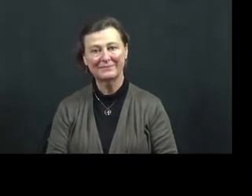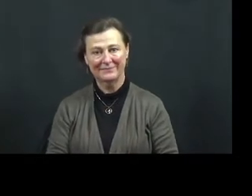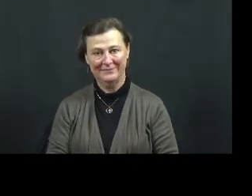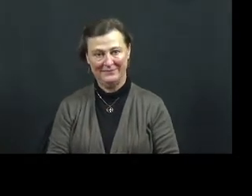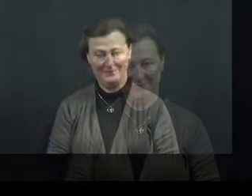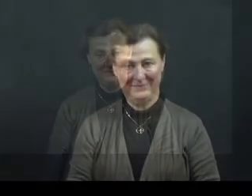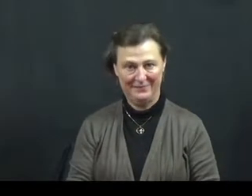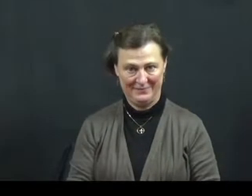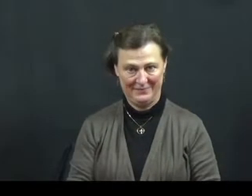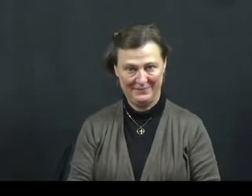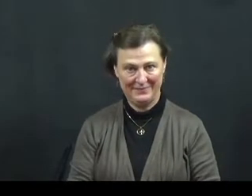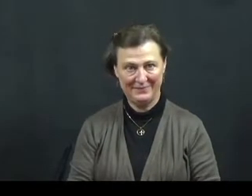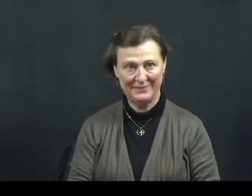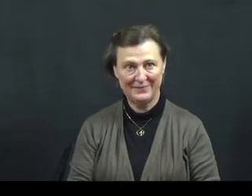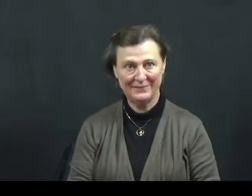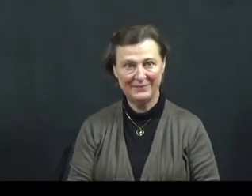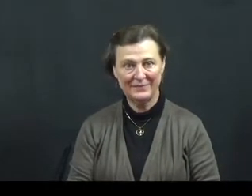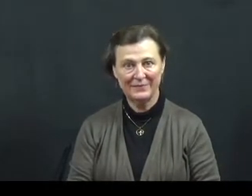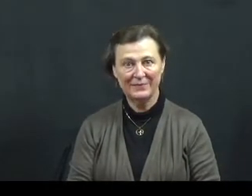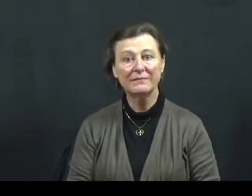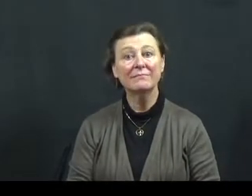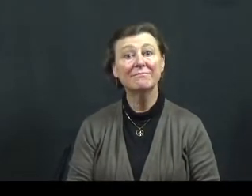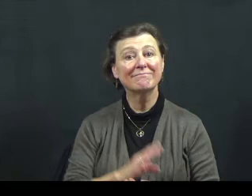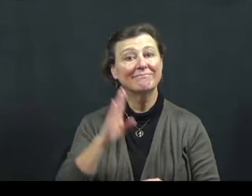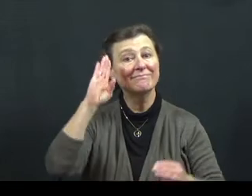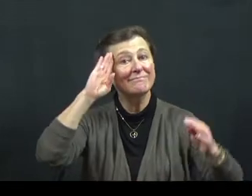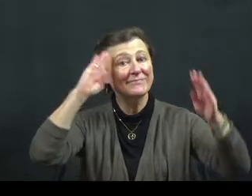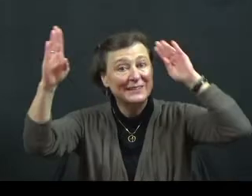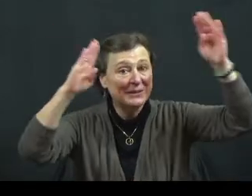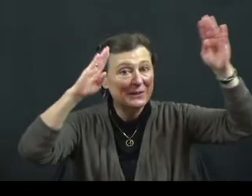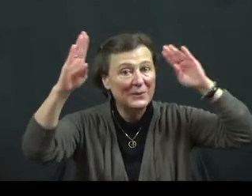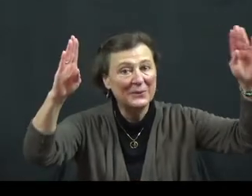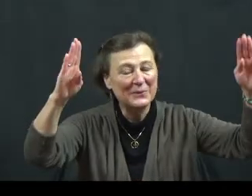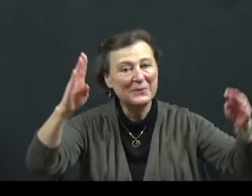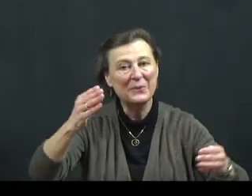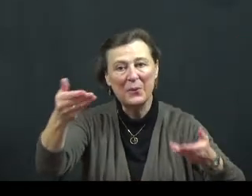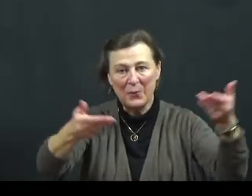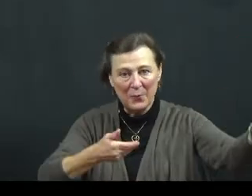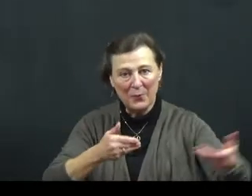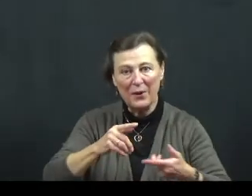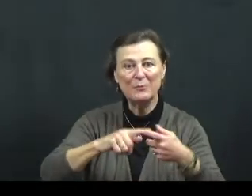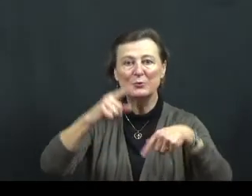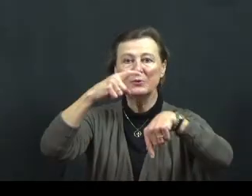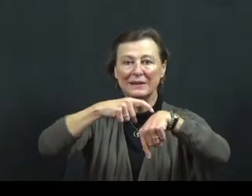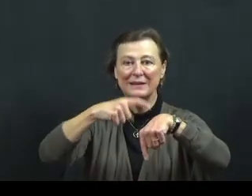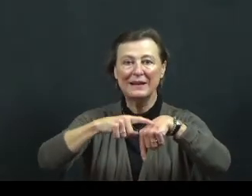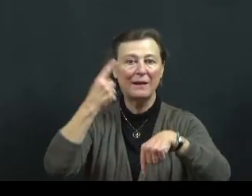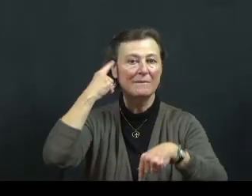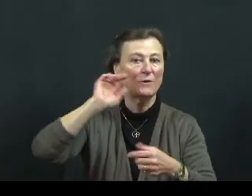Hello and welcome to the time for all ages portion of the service.